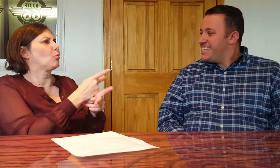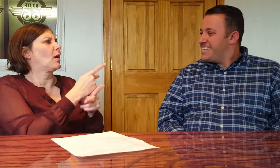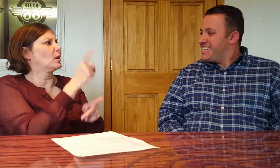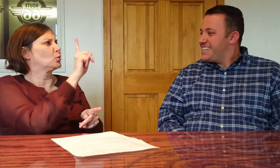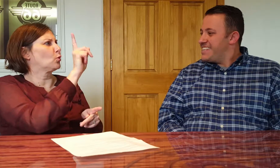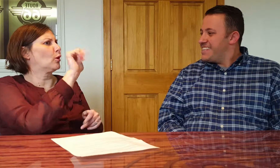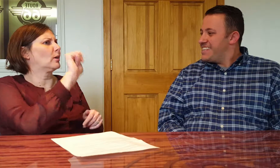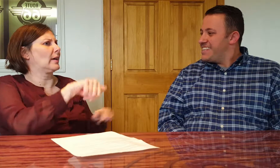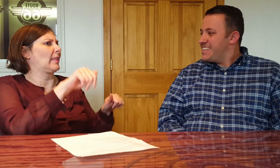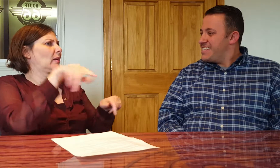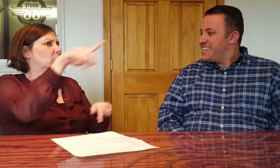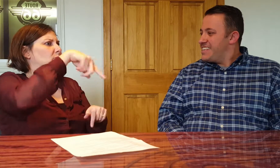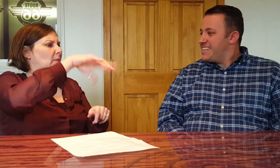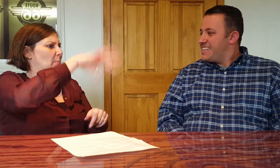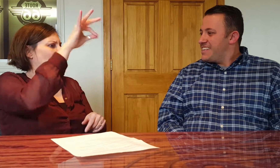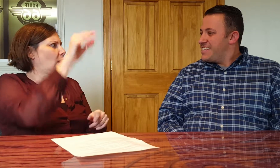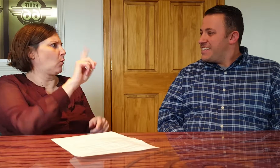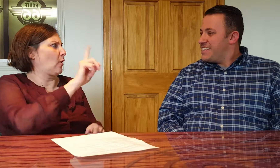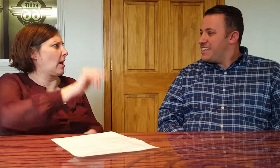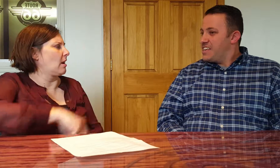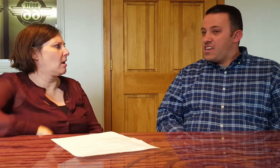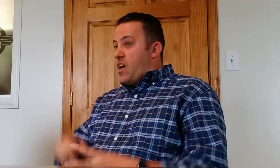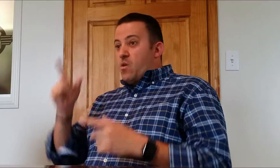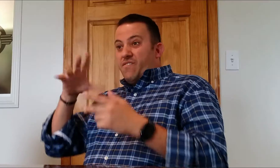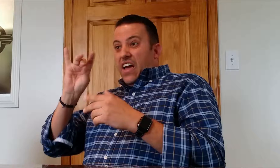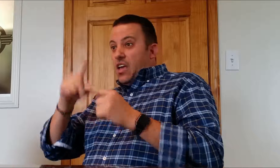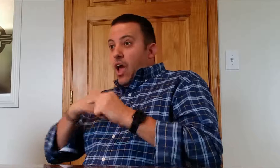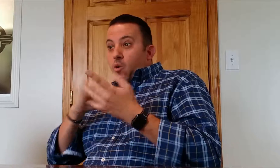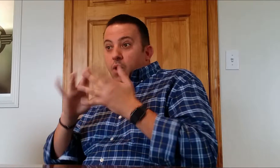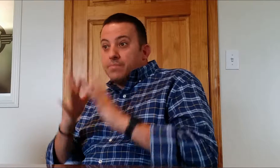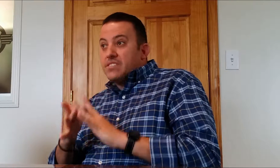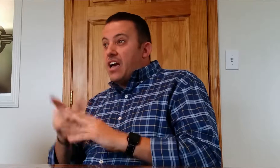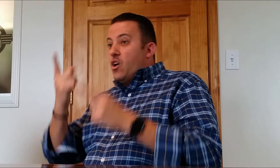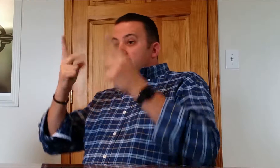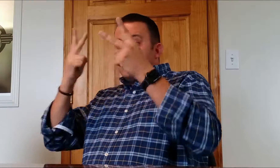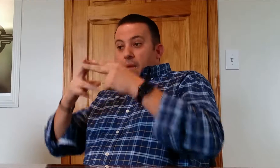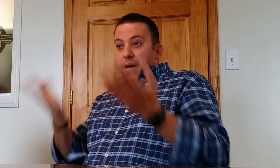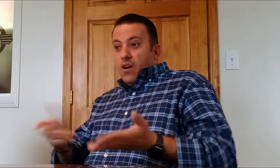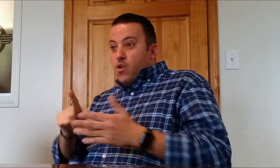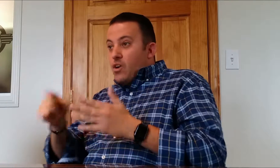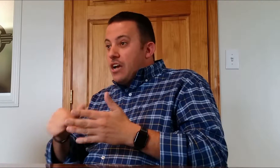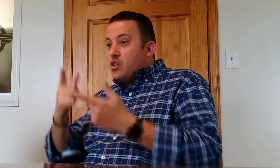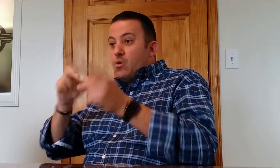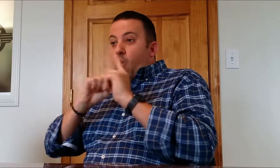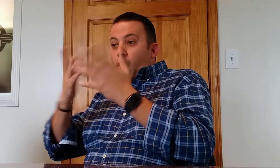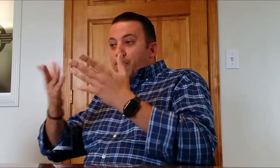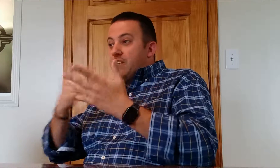Where can they pick them up once they're ordered? You can find the information on our website.